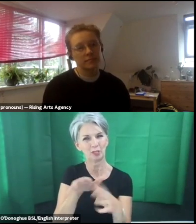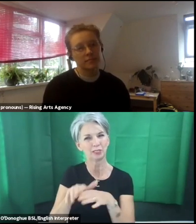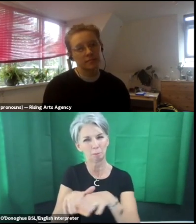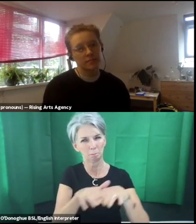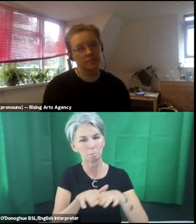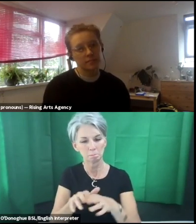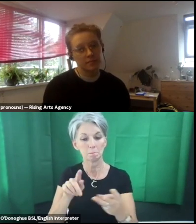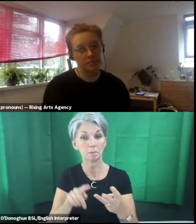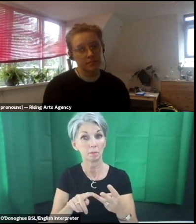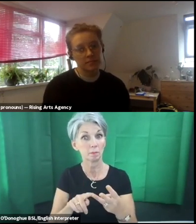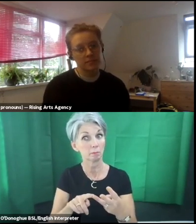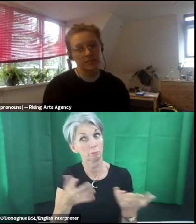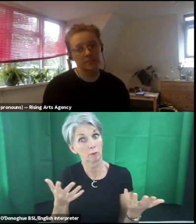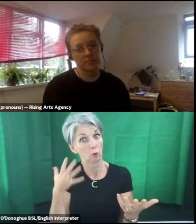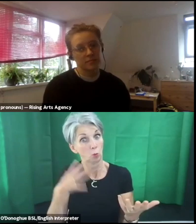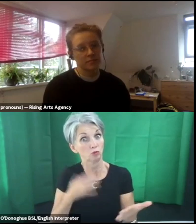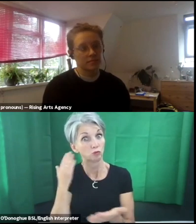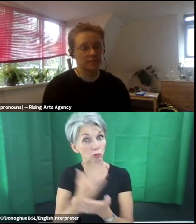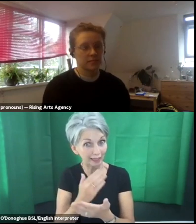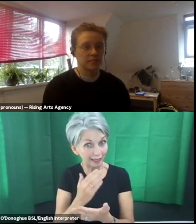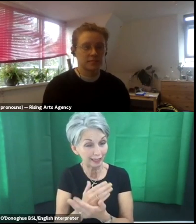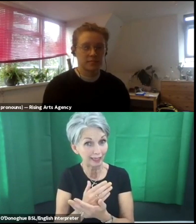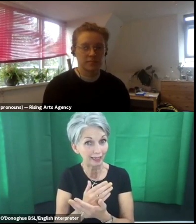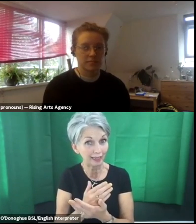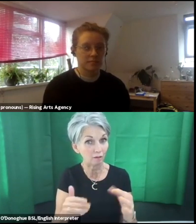If you want to get really involved, then we also have elected positions.